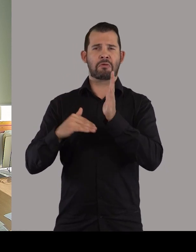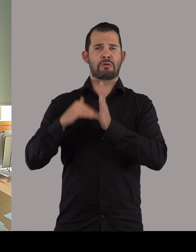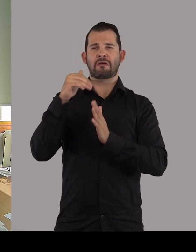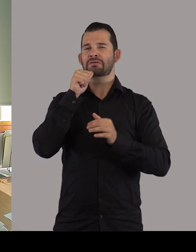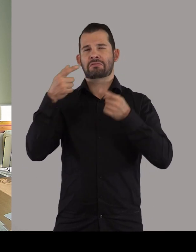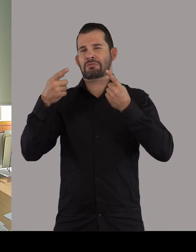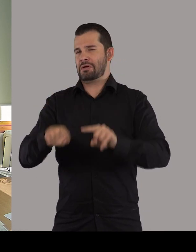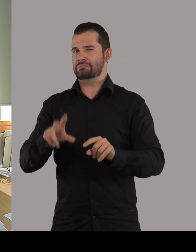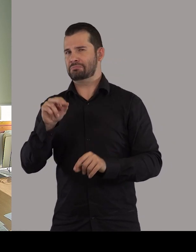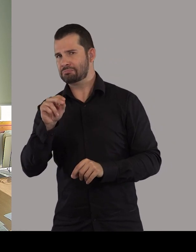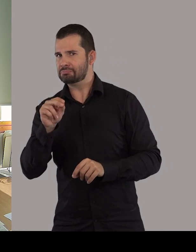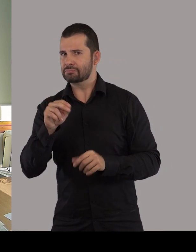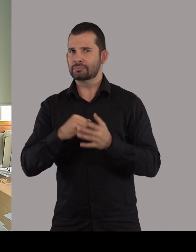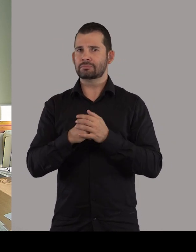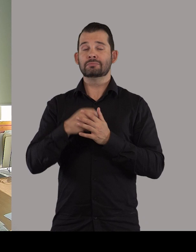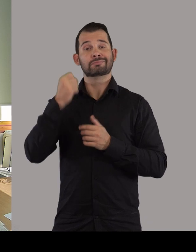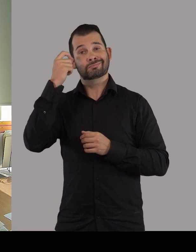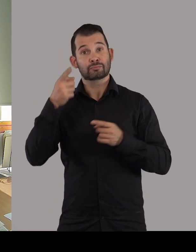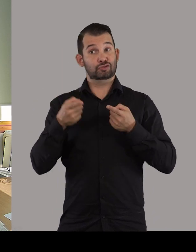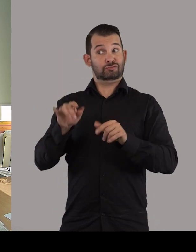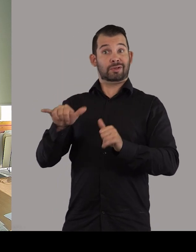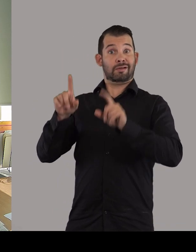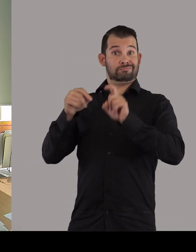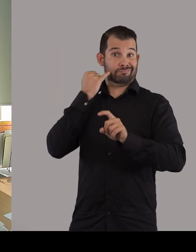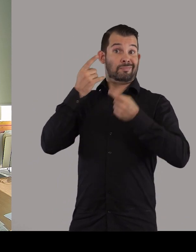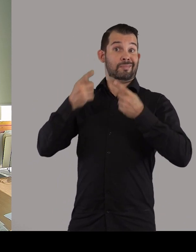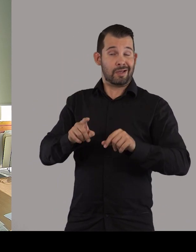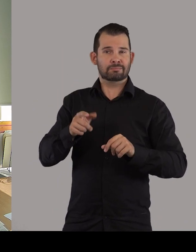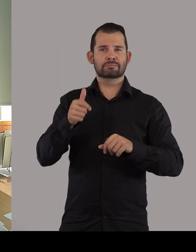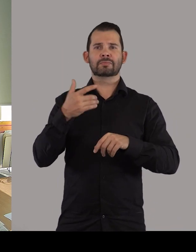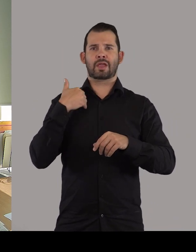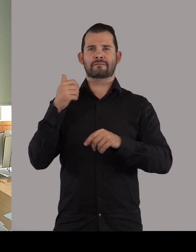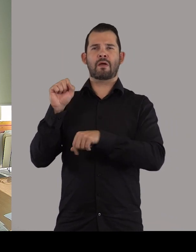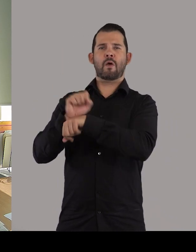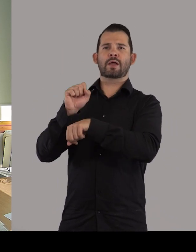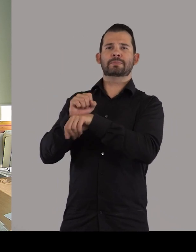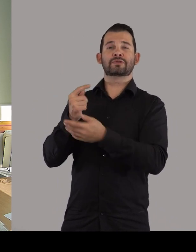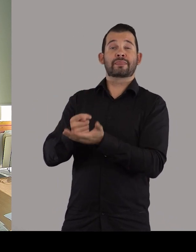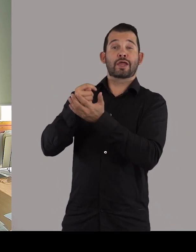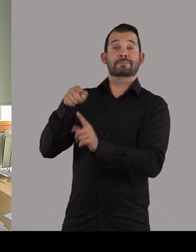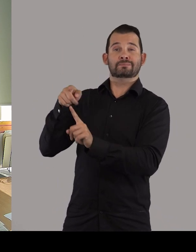and often does not occur. During this test, an occupational therapist will ask